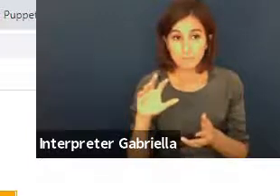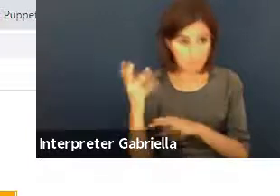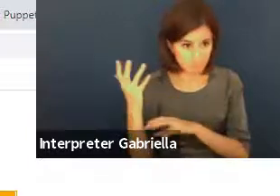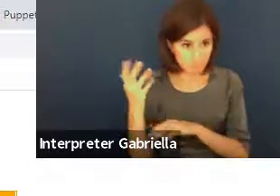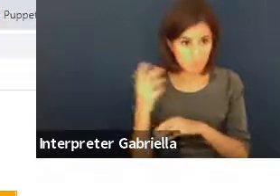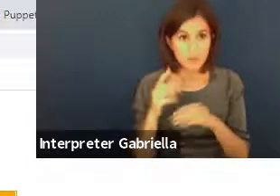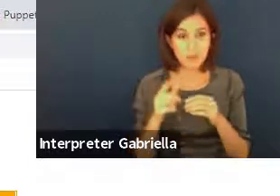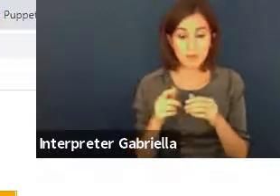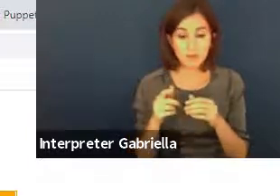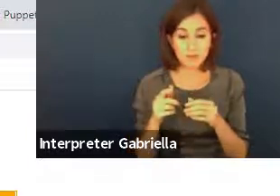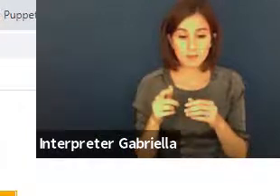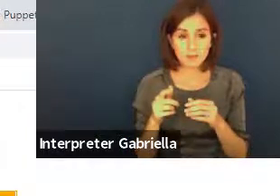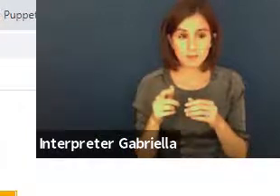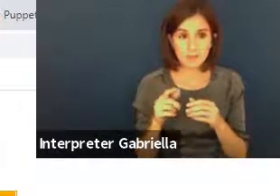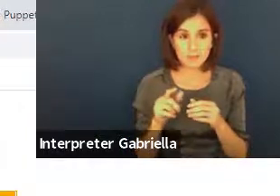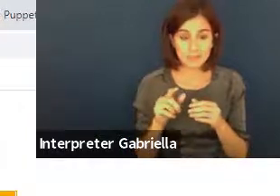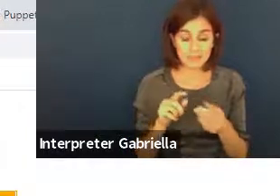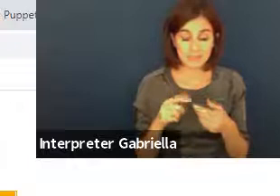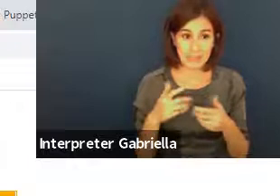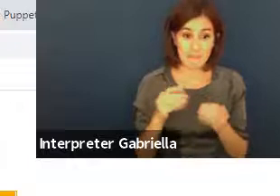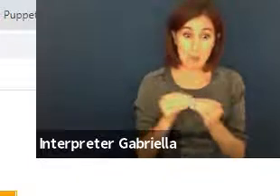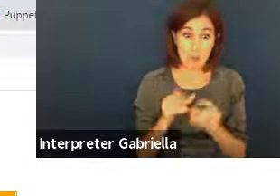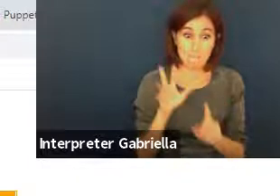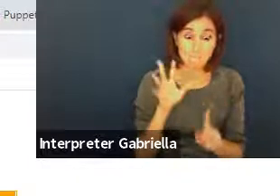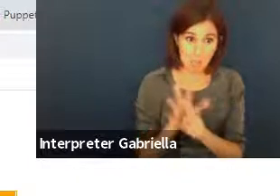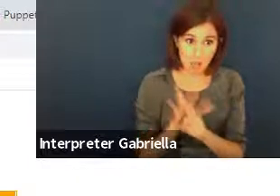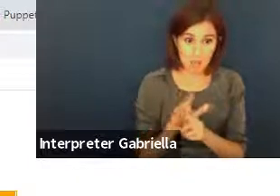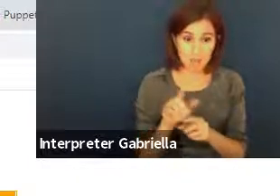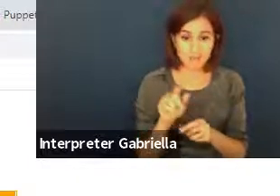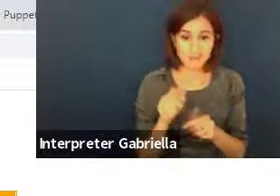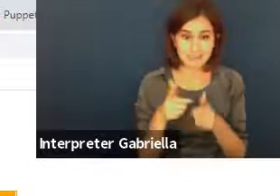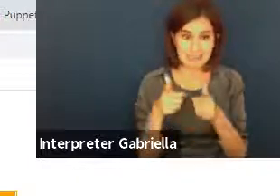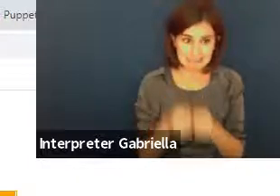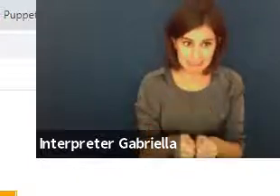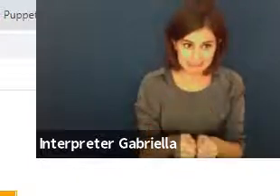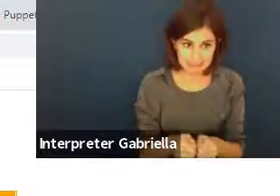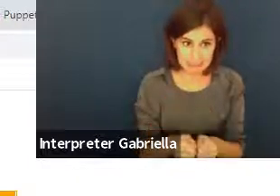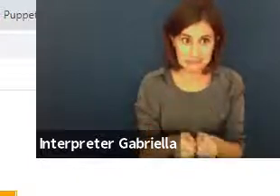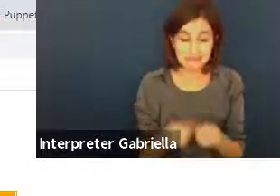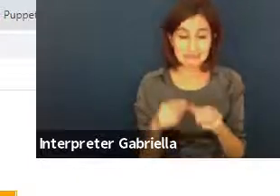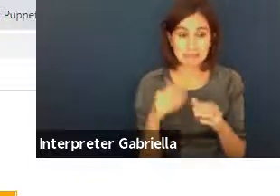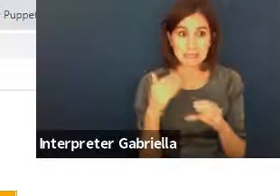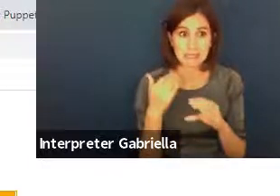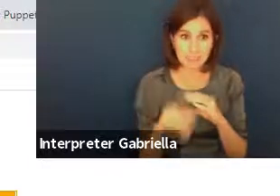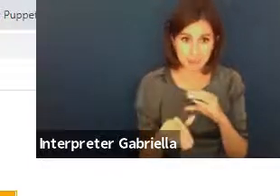Linda Kobashigawa: Zoom is not so big. And I don't know if that's because we have you know they have quick questions that they just want to text really